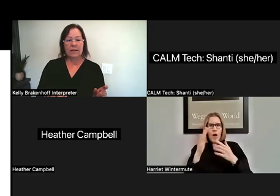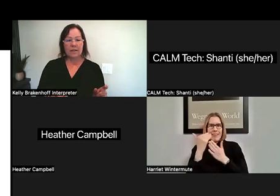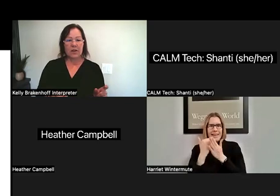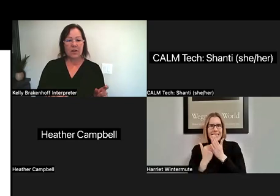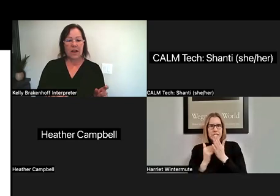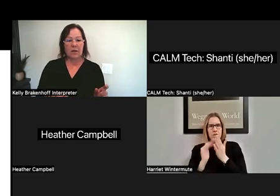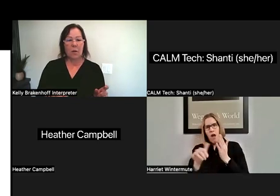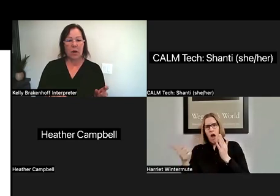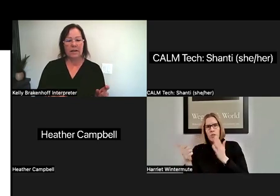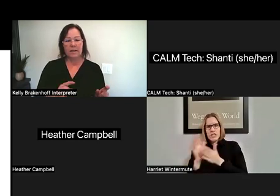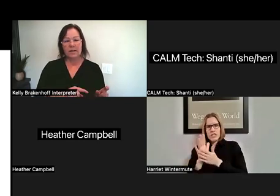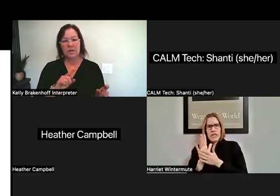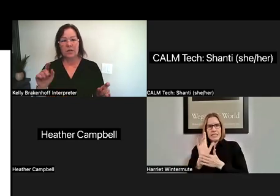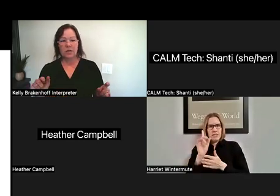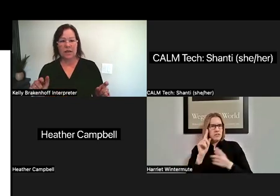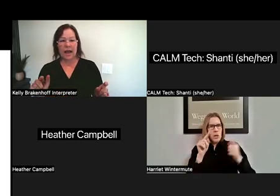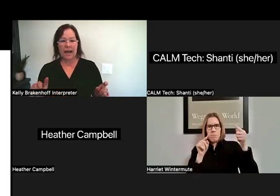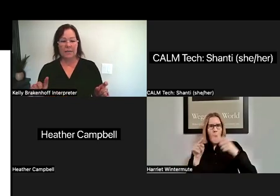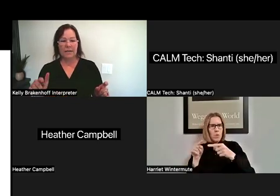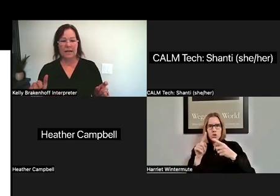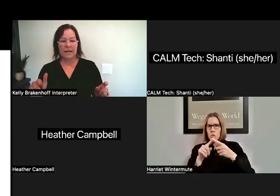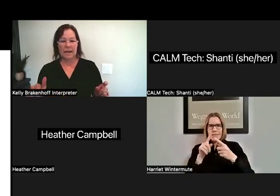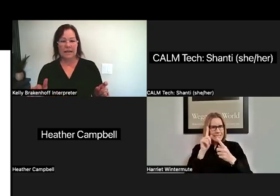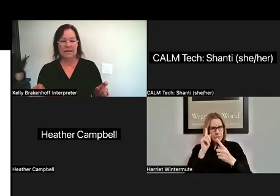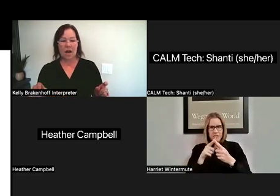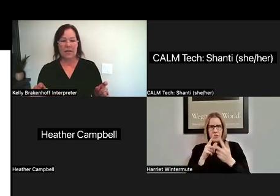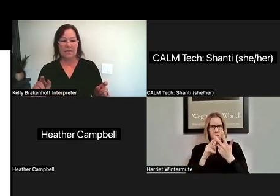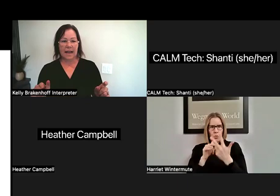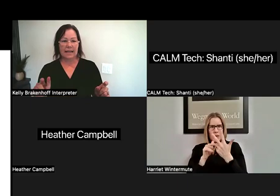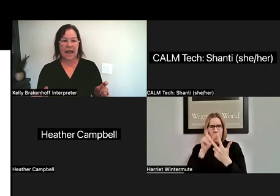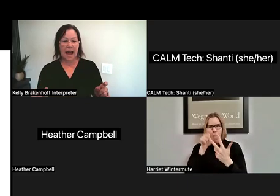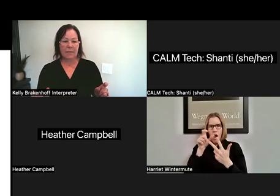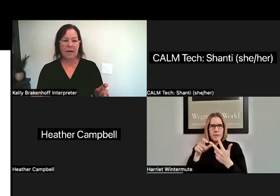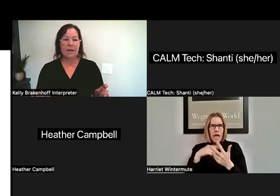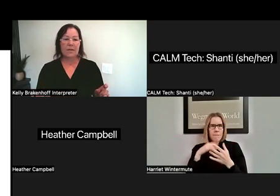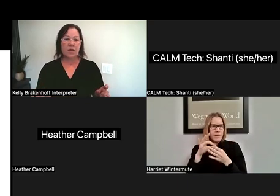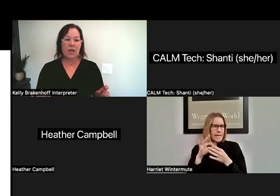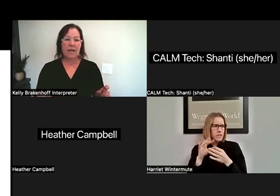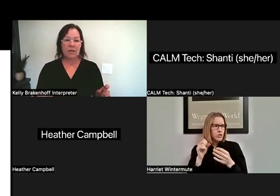make sure that you point to the items in the list on the second tab. So you'll have those